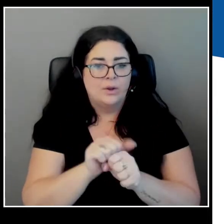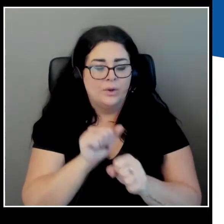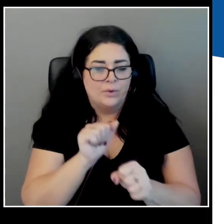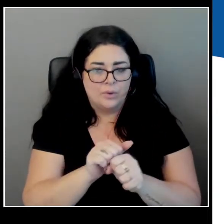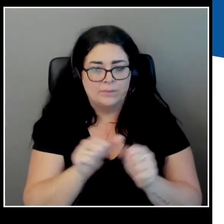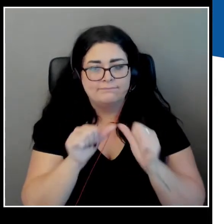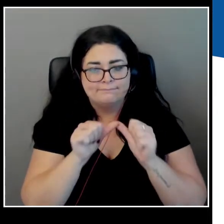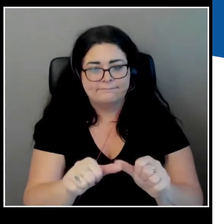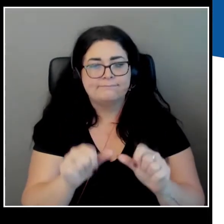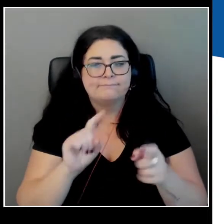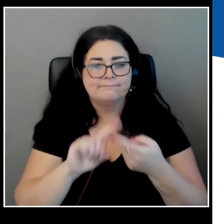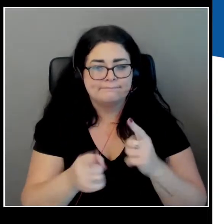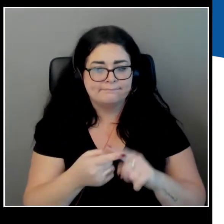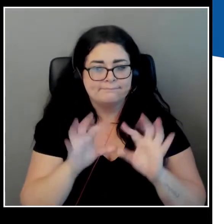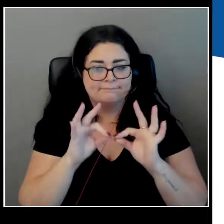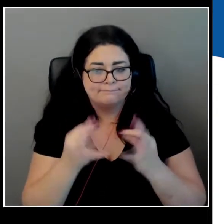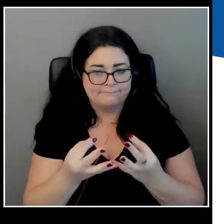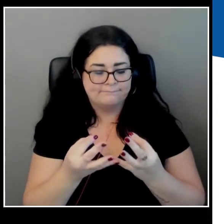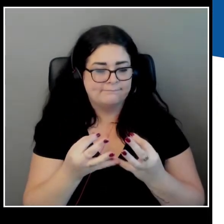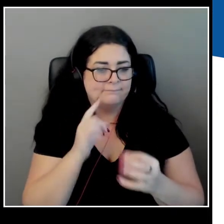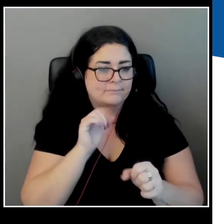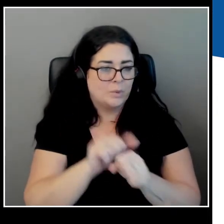and friends work to rebuild after the horrific impacts of Hurricane Fiona.